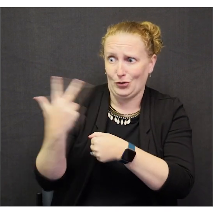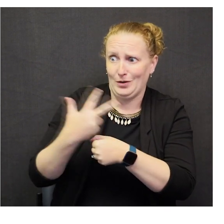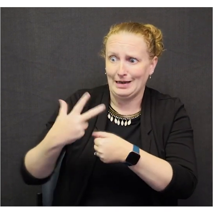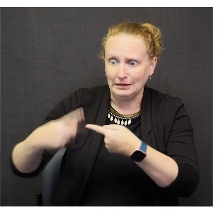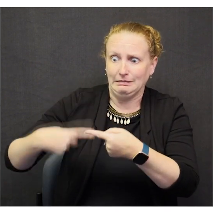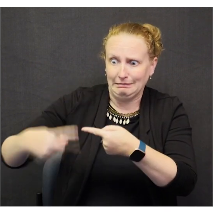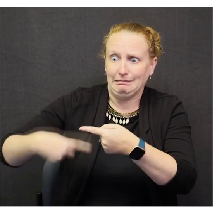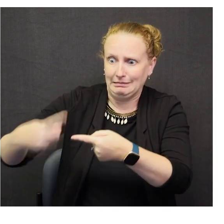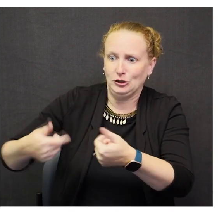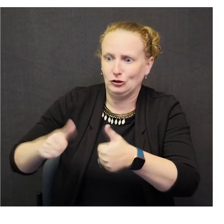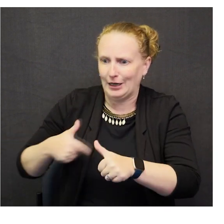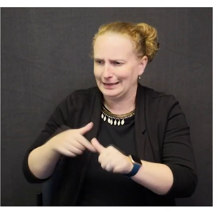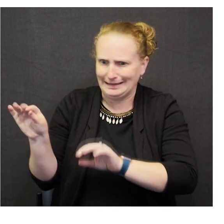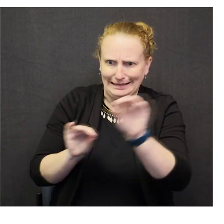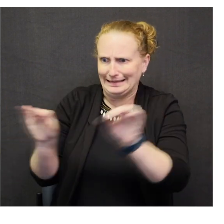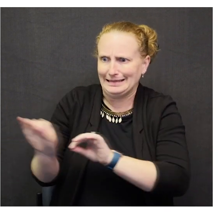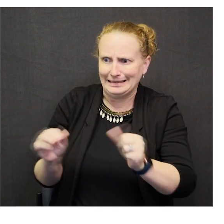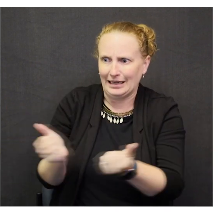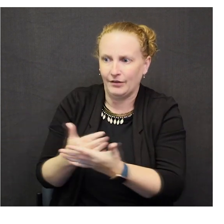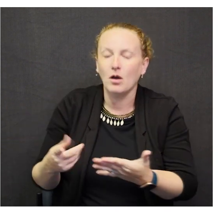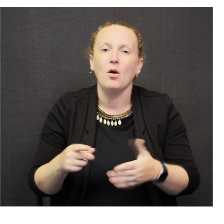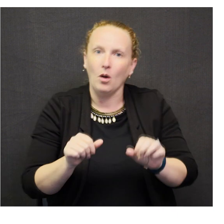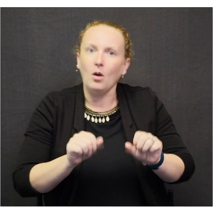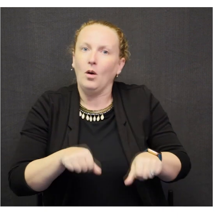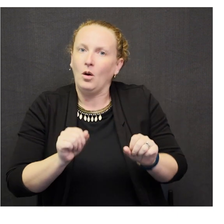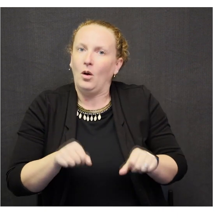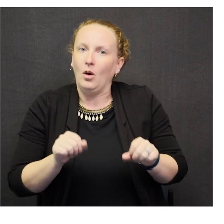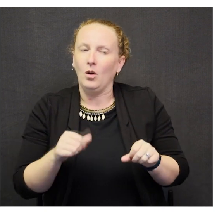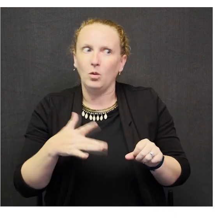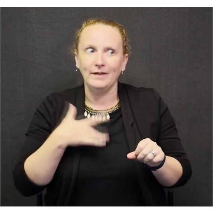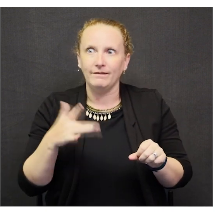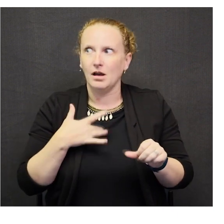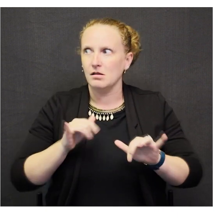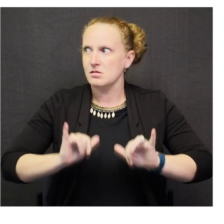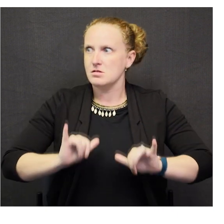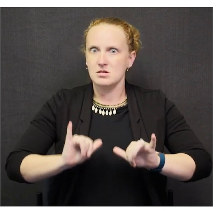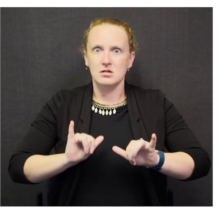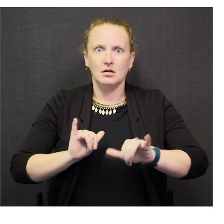It was we definitely felt a sense of urgency. We wanted to make sure that every